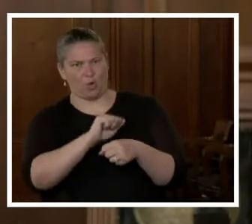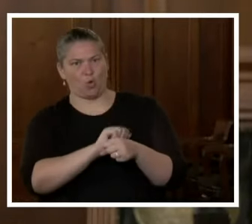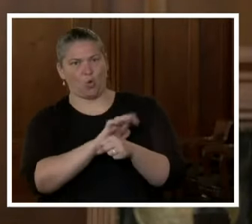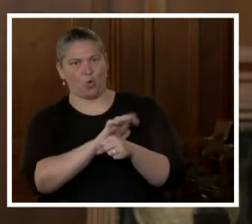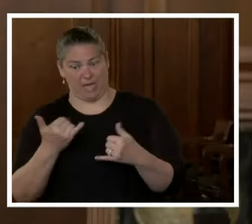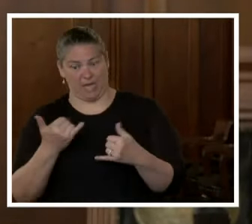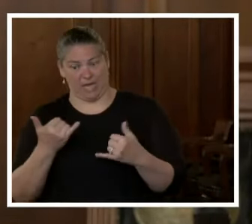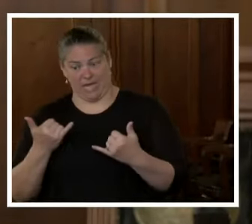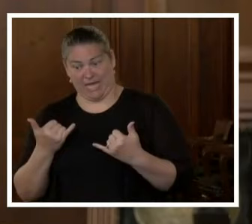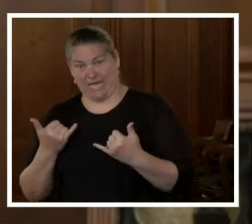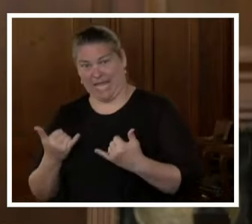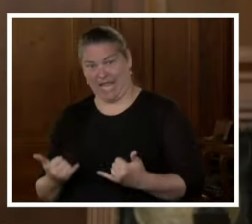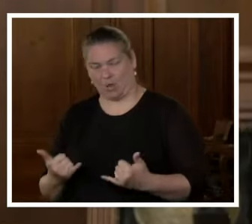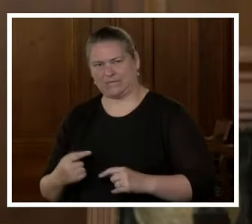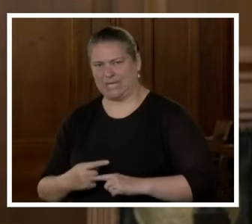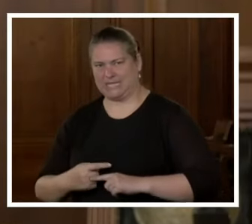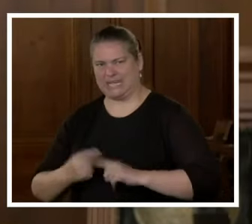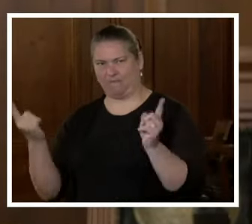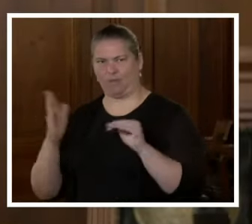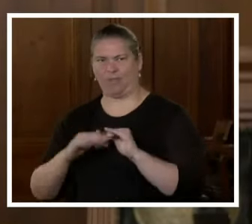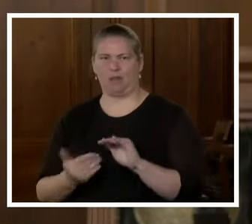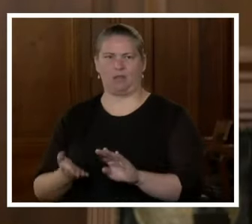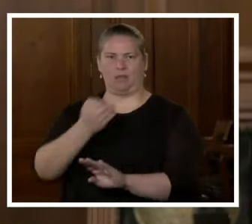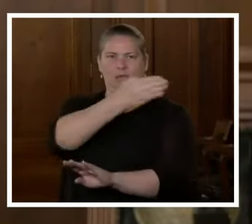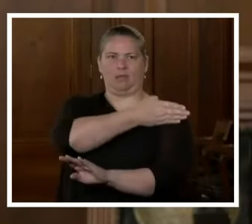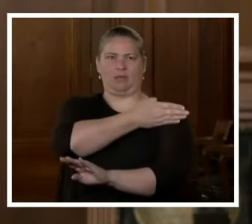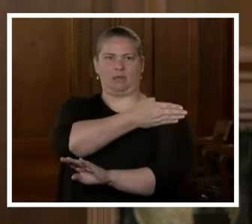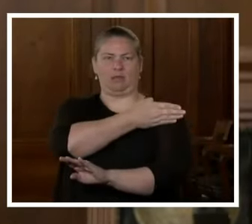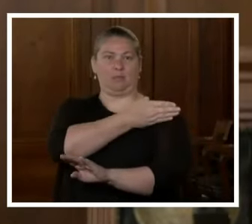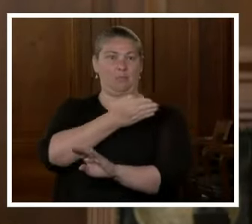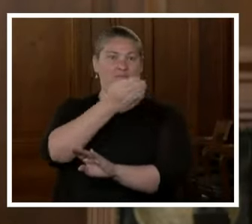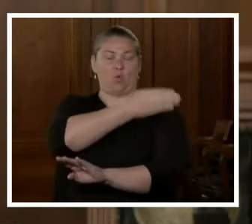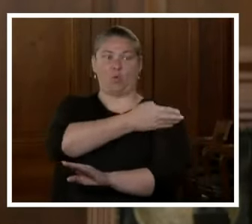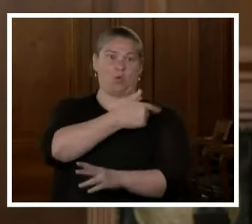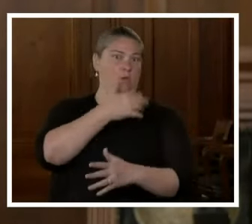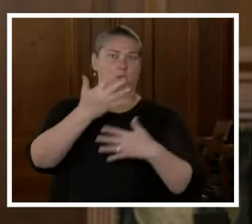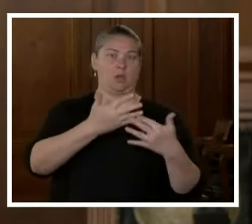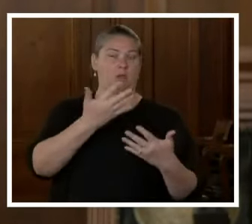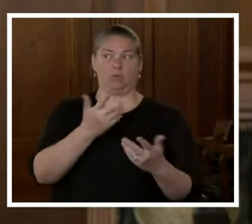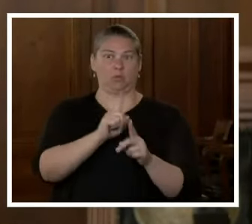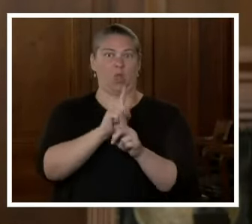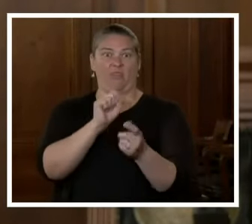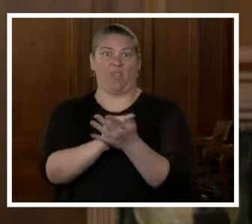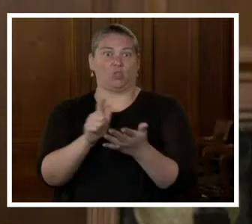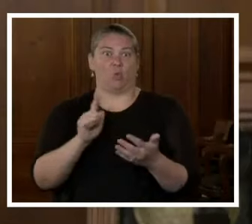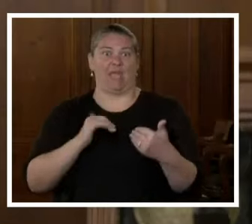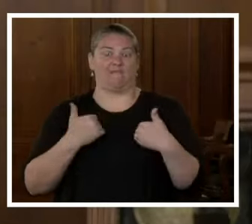INVITED TO PARTICIPATE? THE ANSWER IS NO, WE WERE NOT